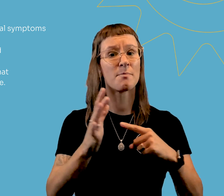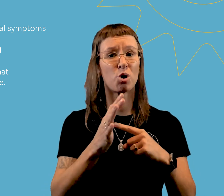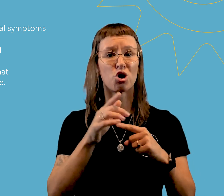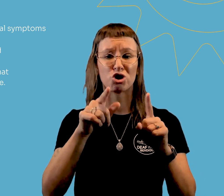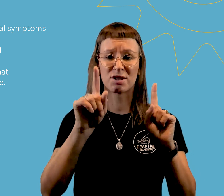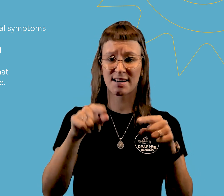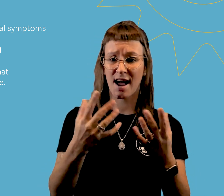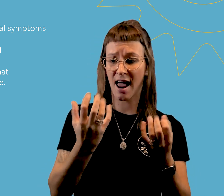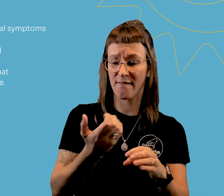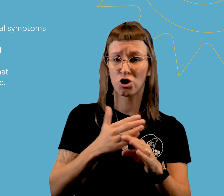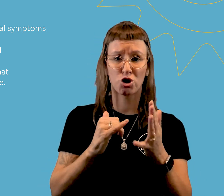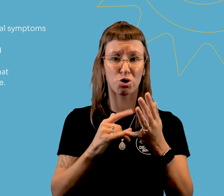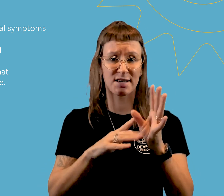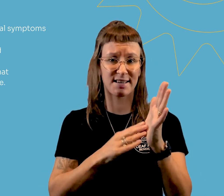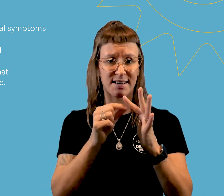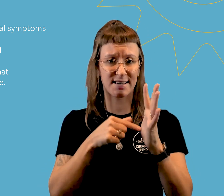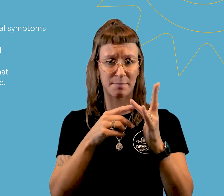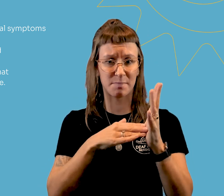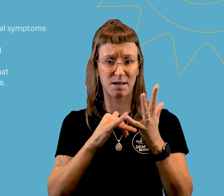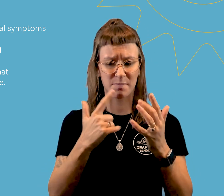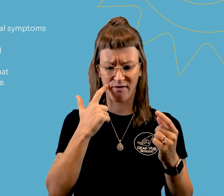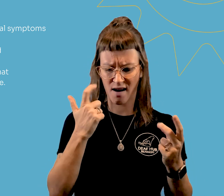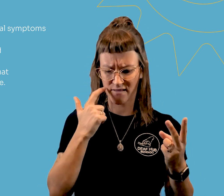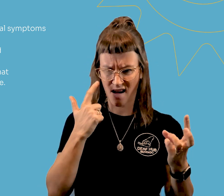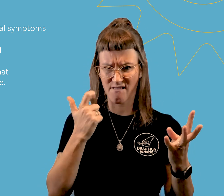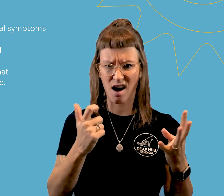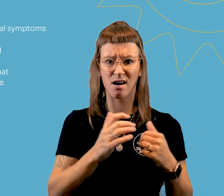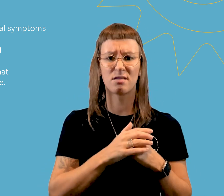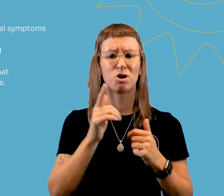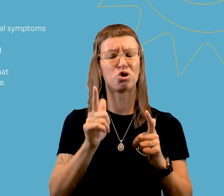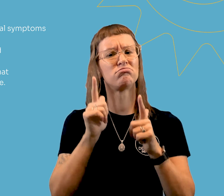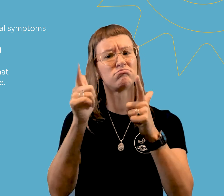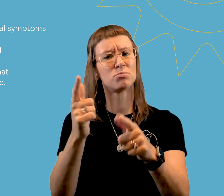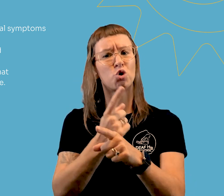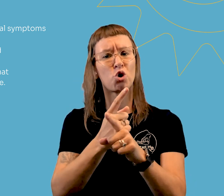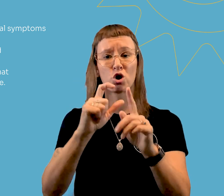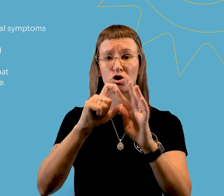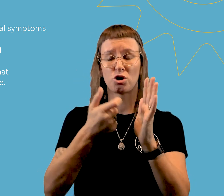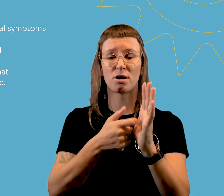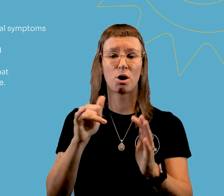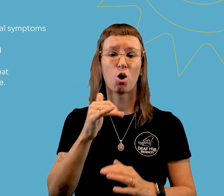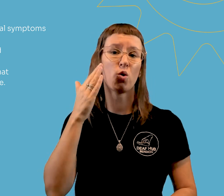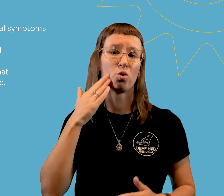It is really important to discuss any new symptoms with your doctor or women's health nurse, as other conditions may have similar symptoms.